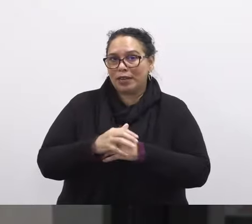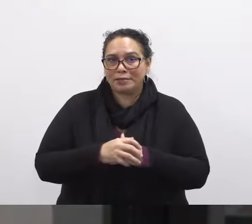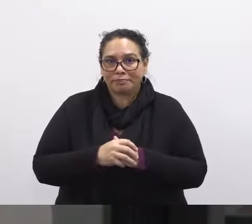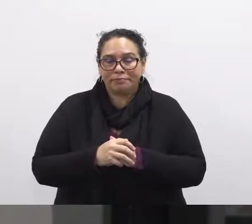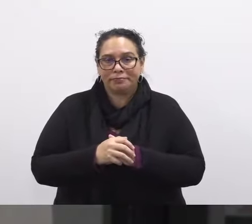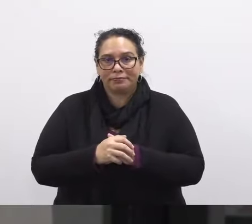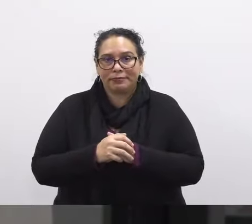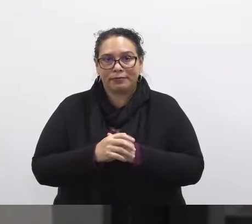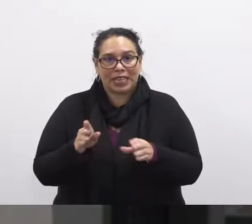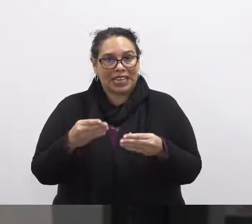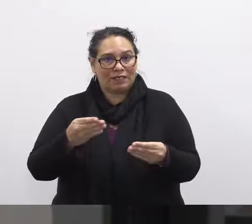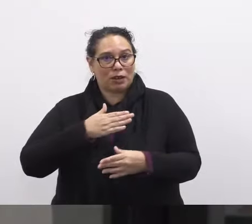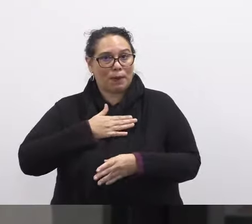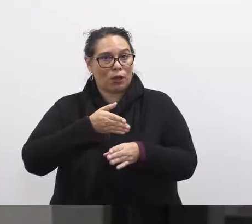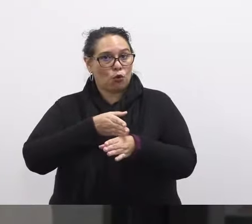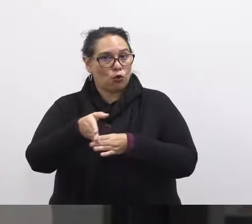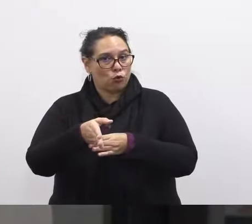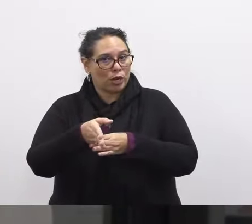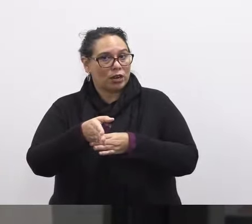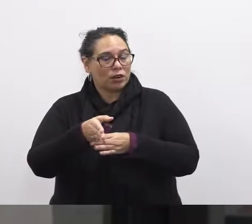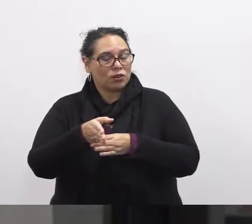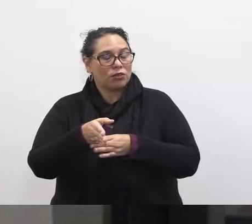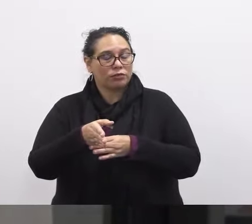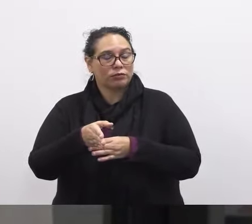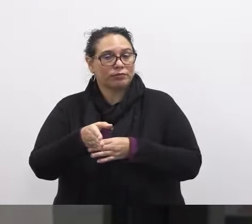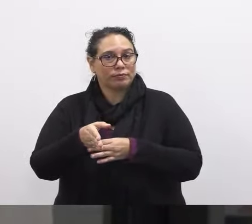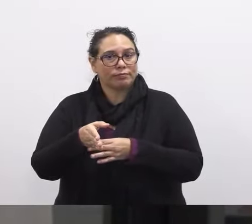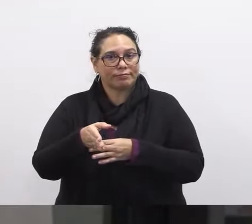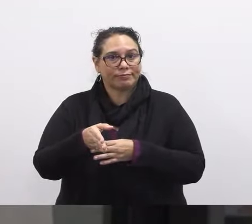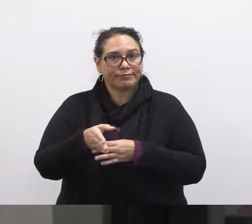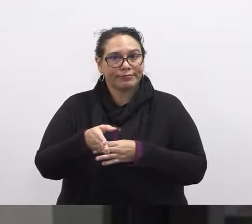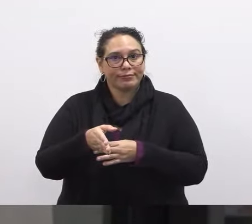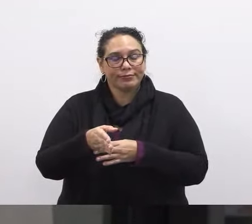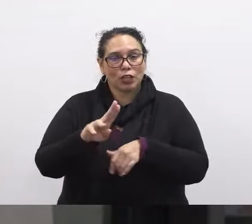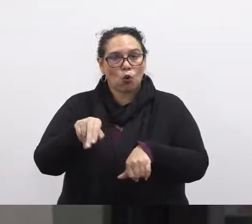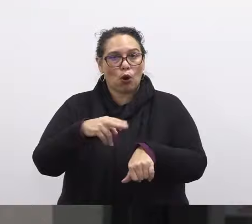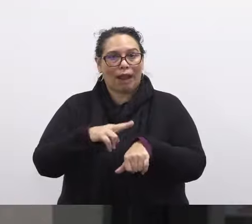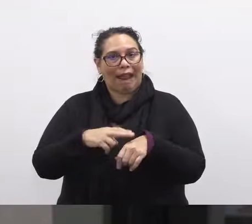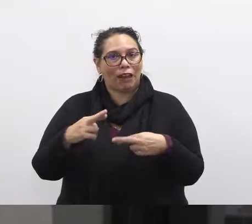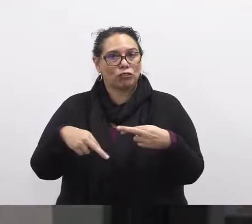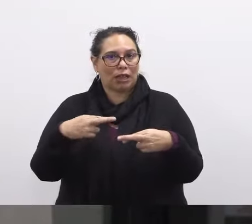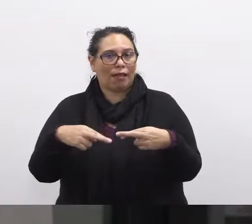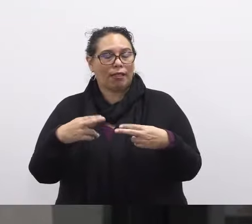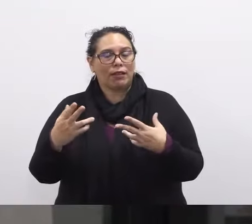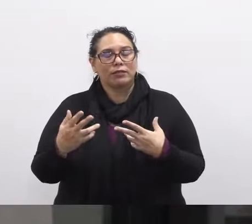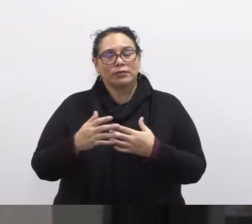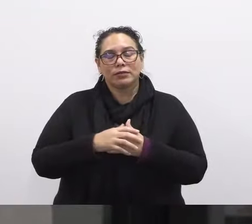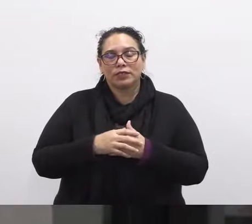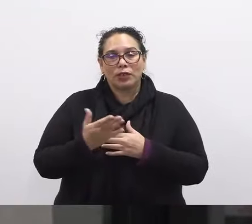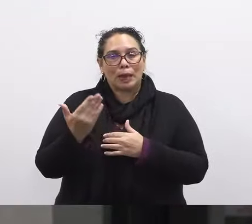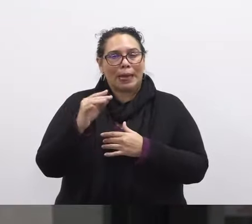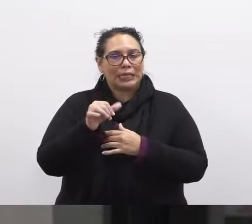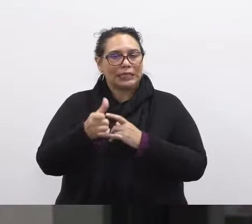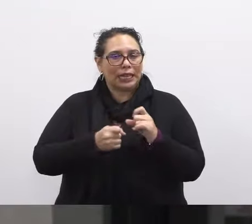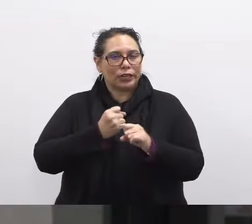Given my career in organic recycling, I've dedicated the past 10 years of my life